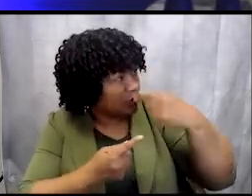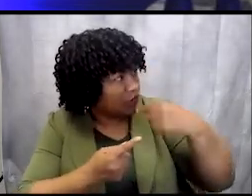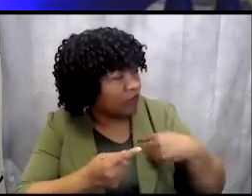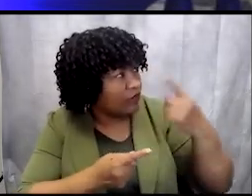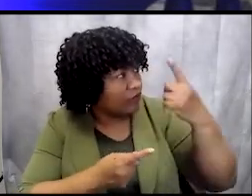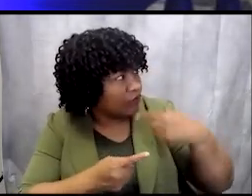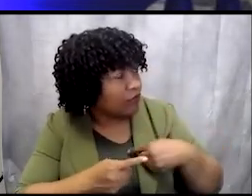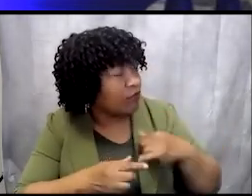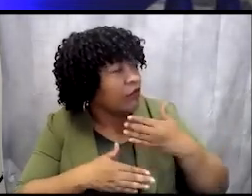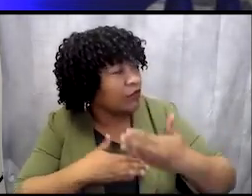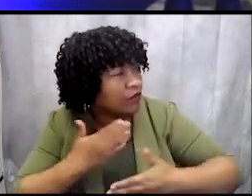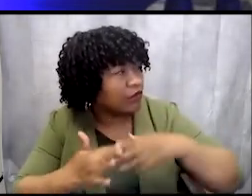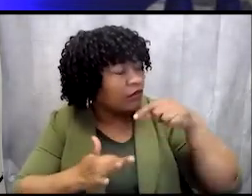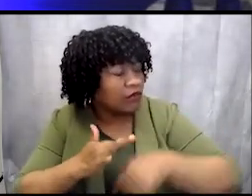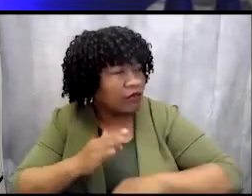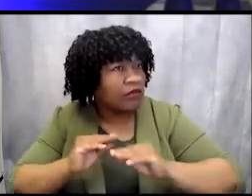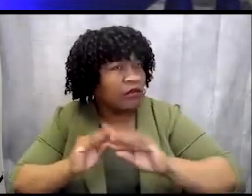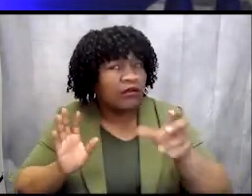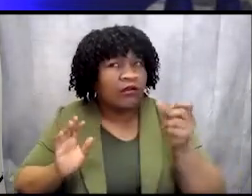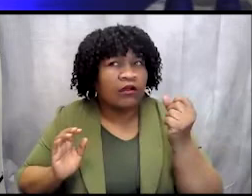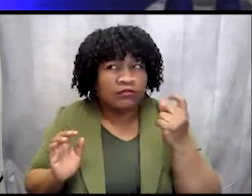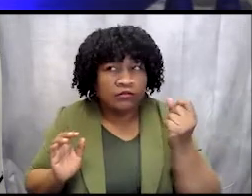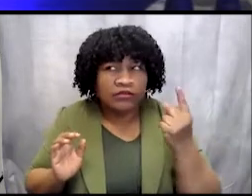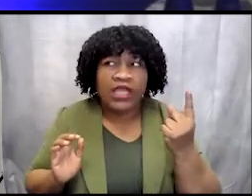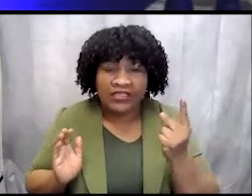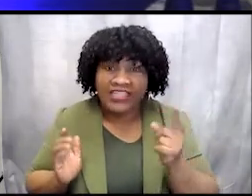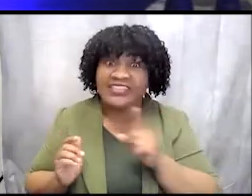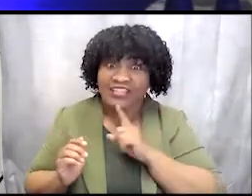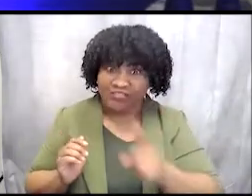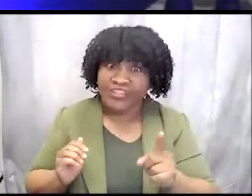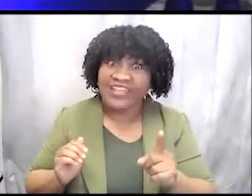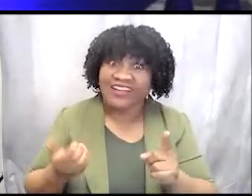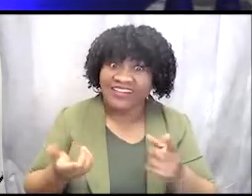so that you have a deeper understanding with real context